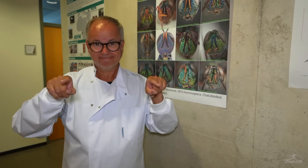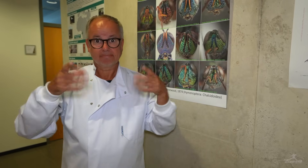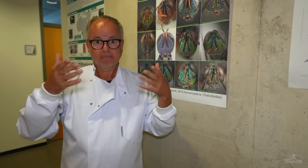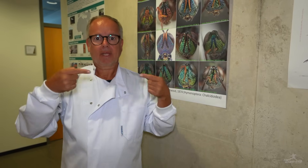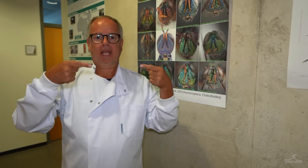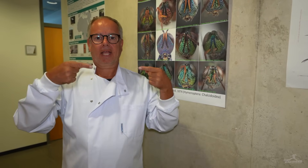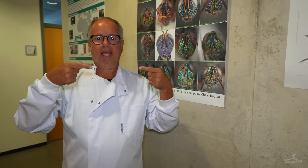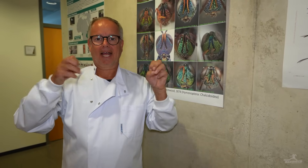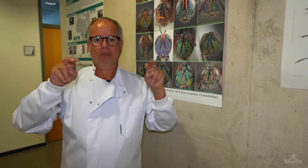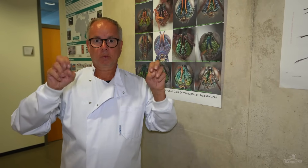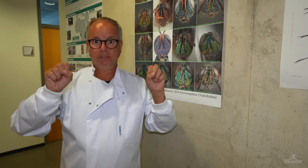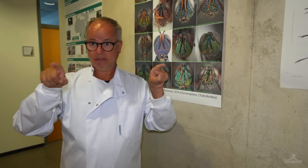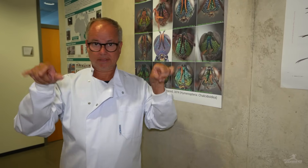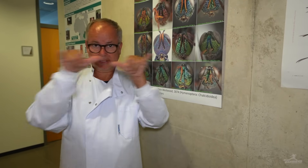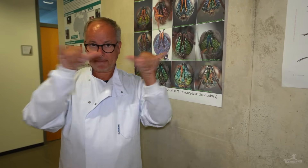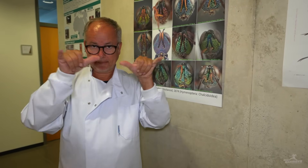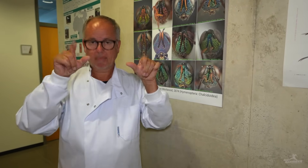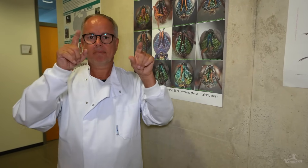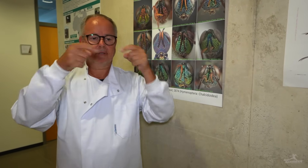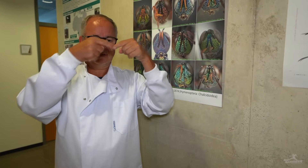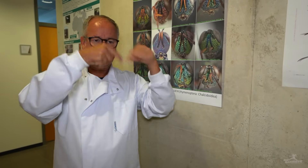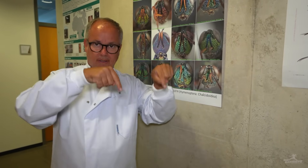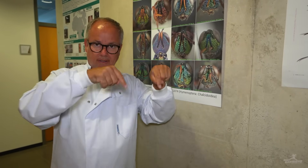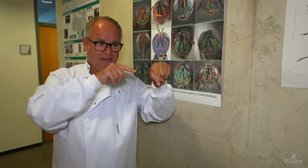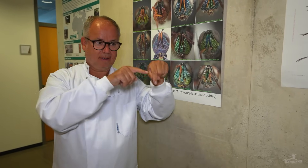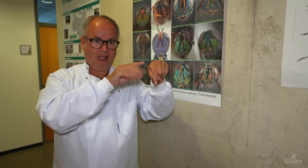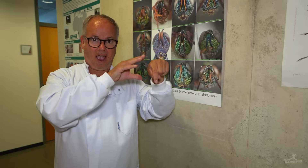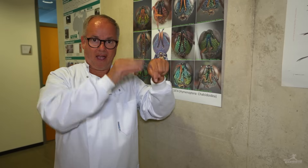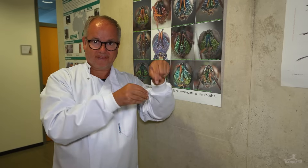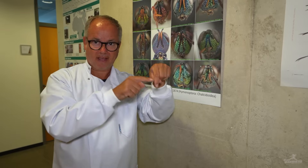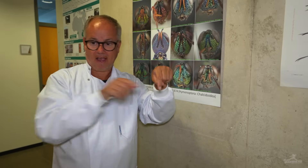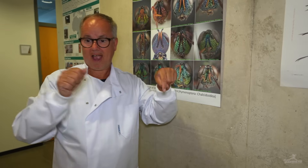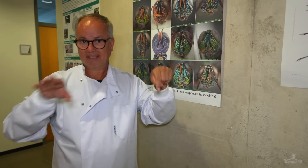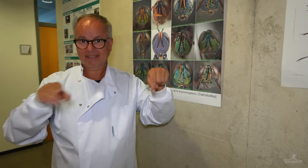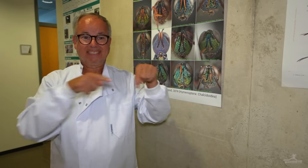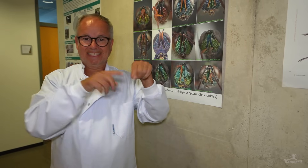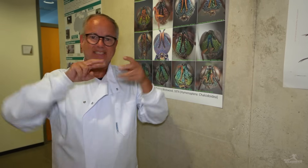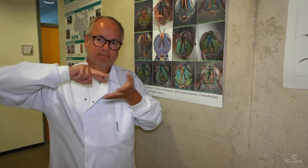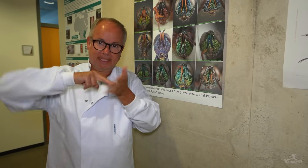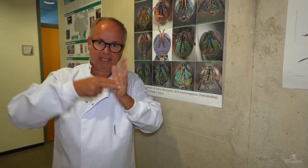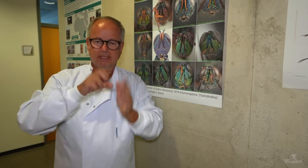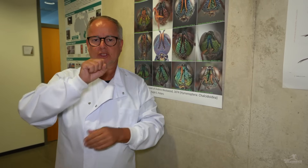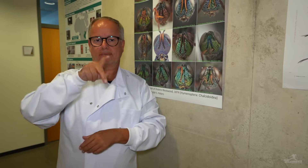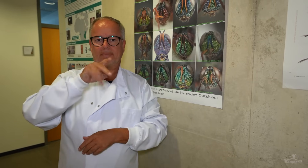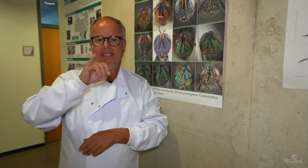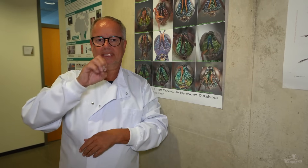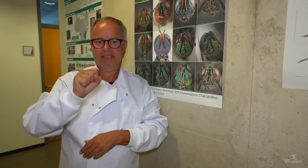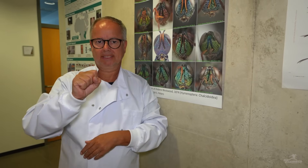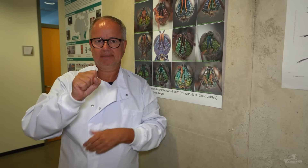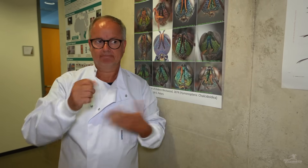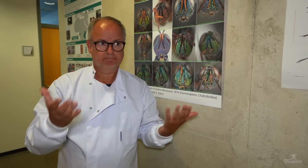They share the same genus, but their names derive from their species.